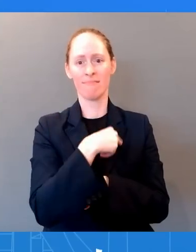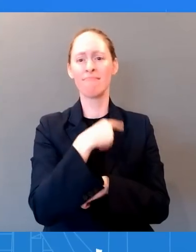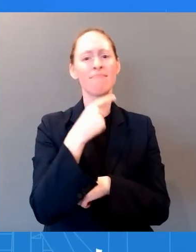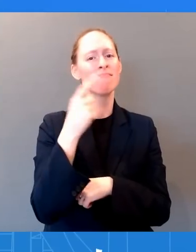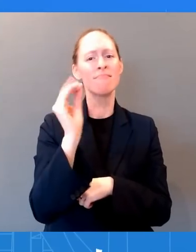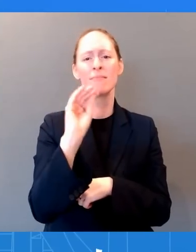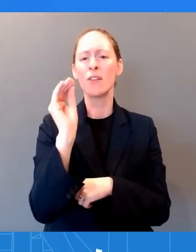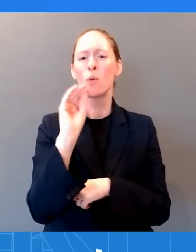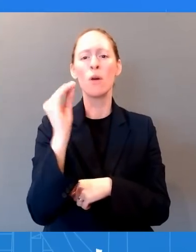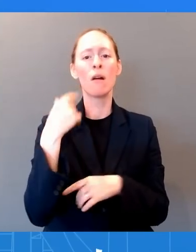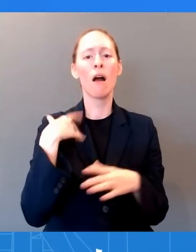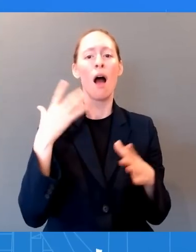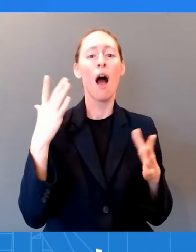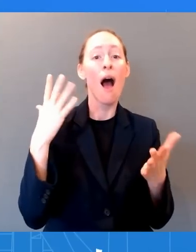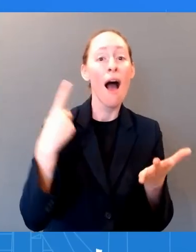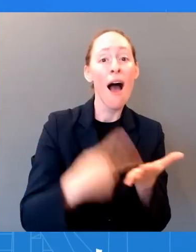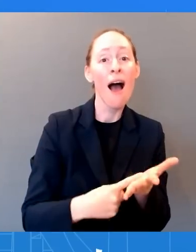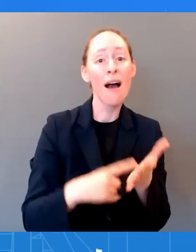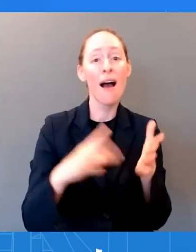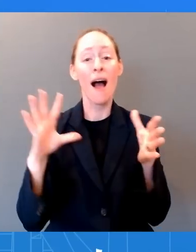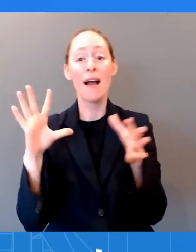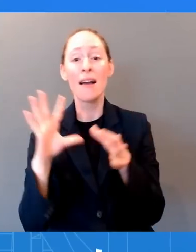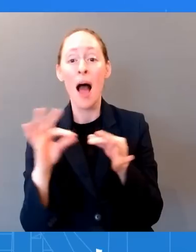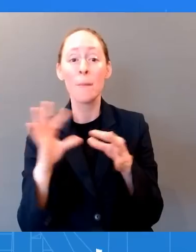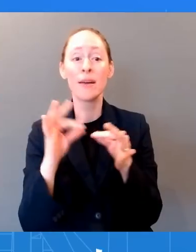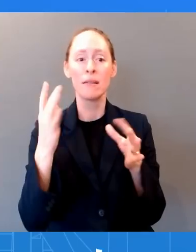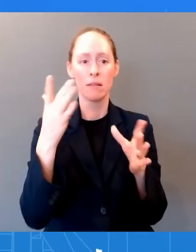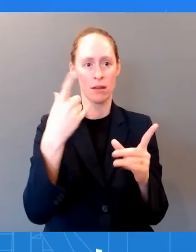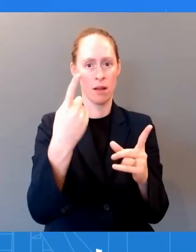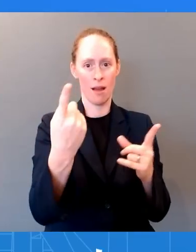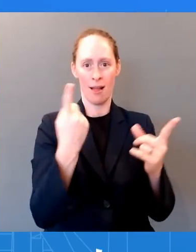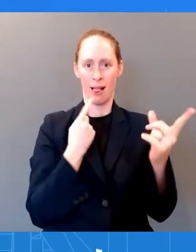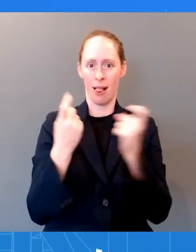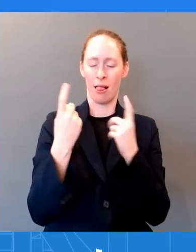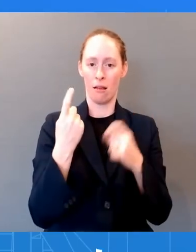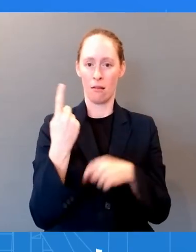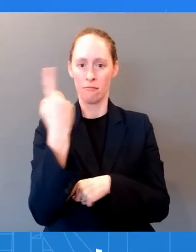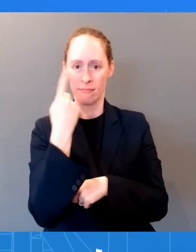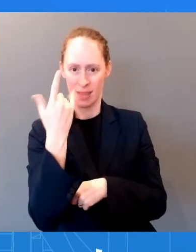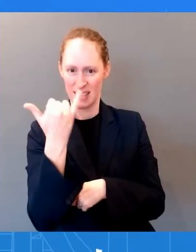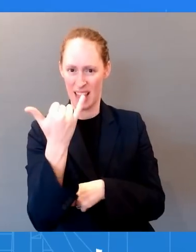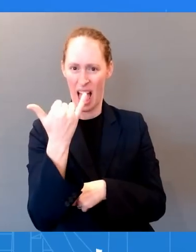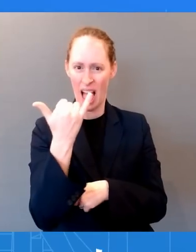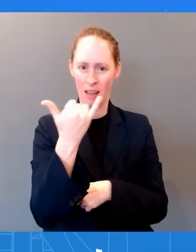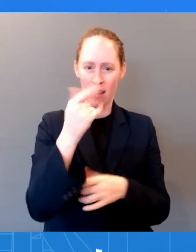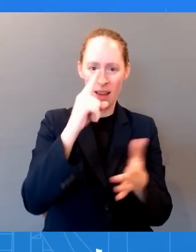related to this, any underlying questions, any content that is related to what we're currently seeing, that --